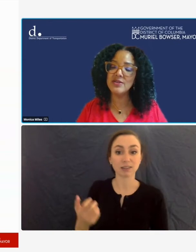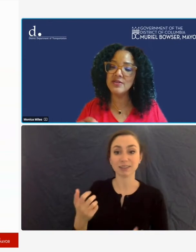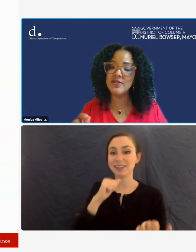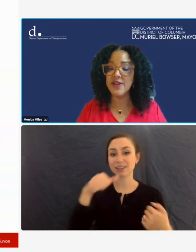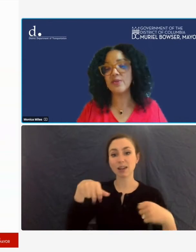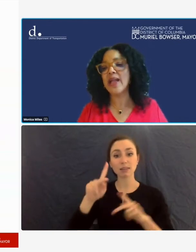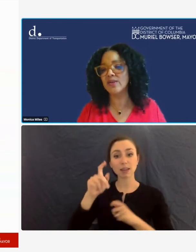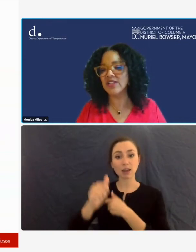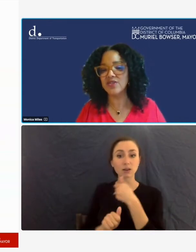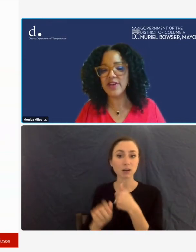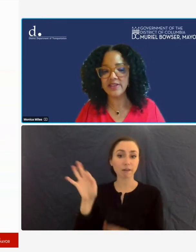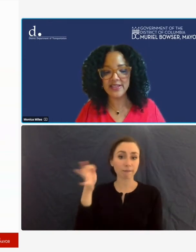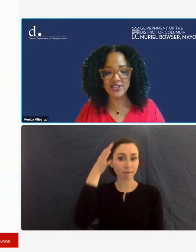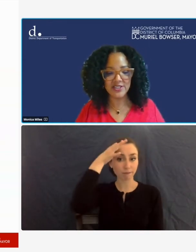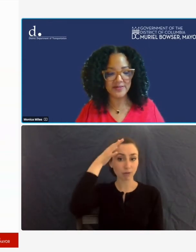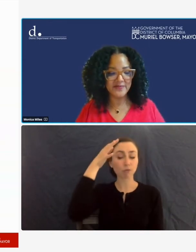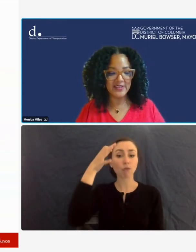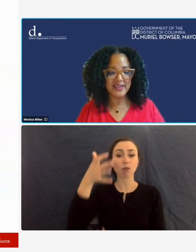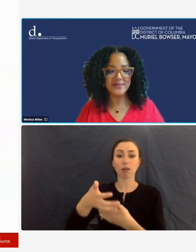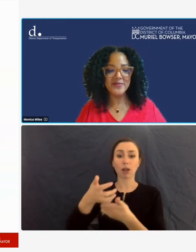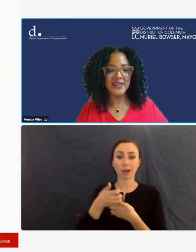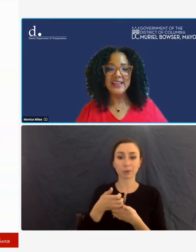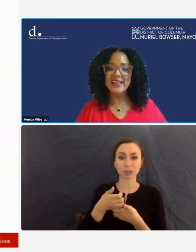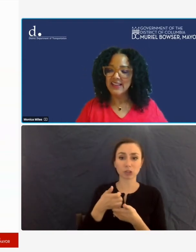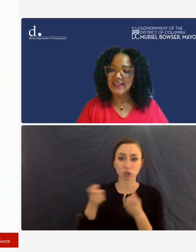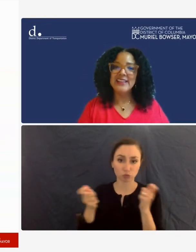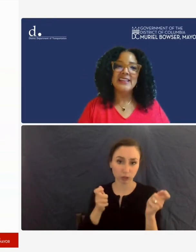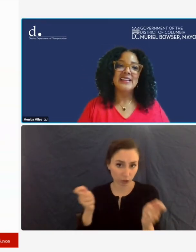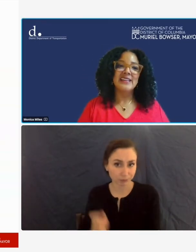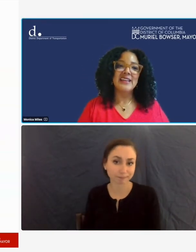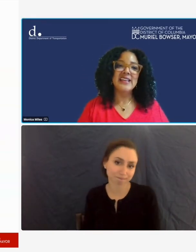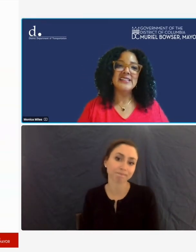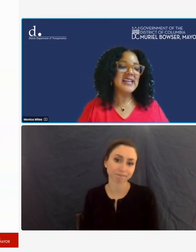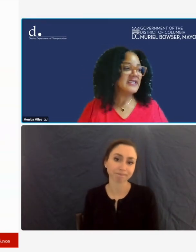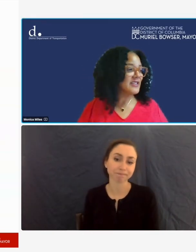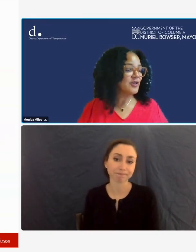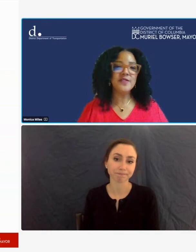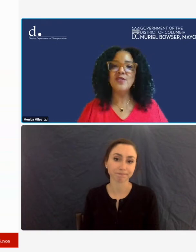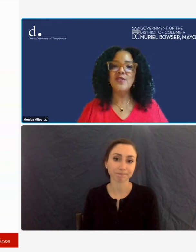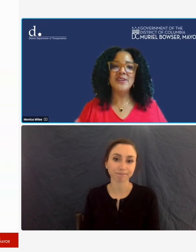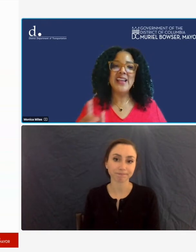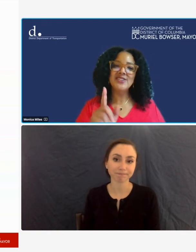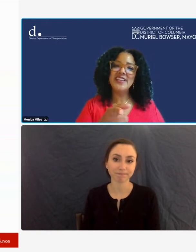the federal acquisition regulations okay okay so that's a little bit of overview and actually here